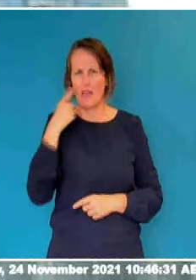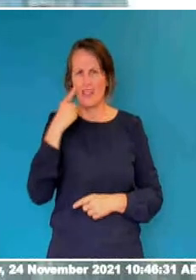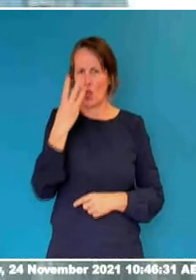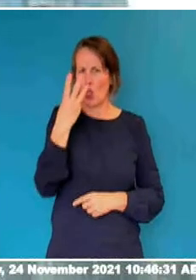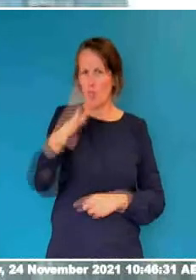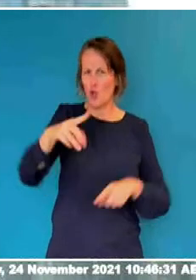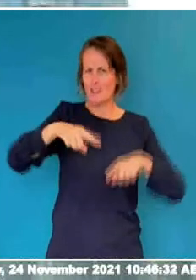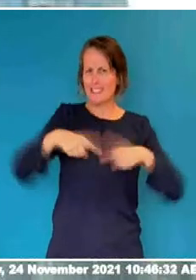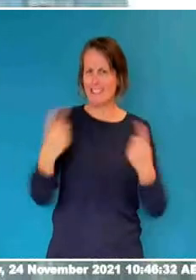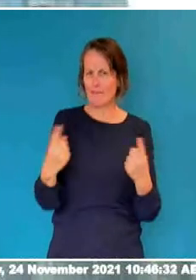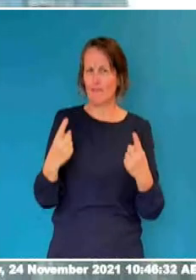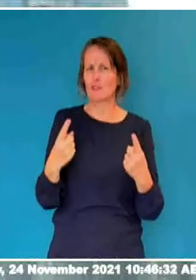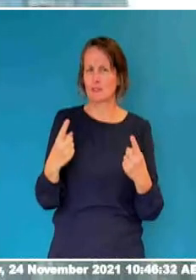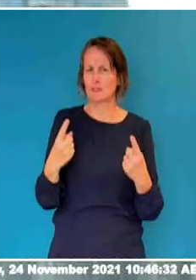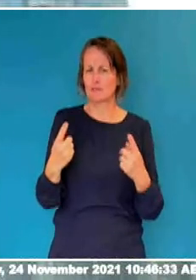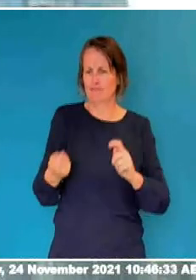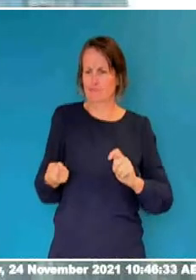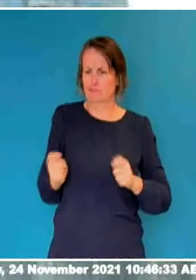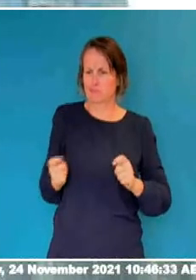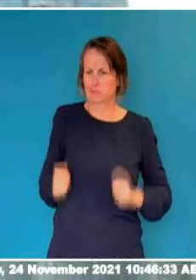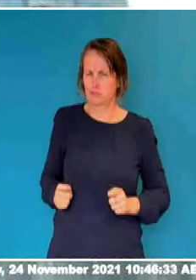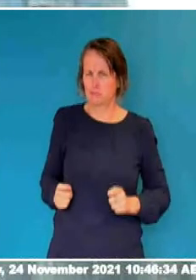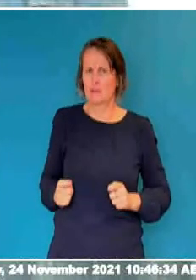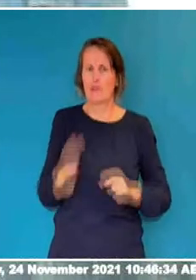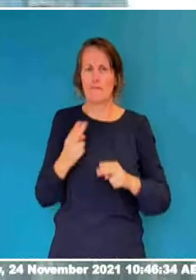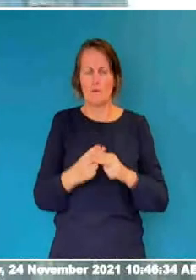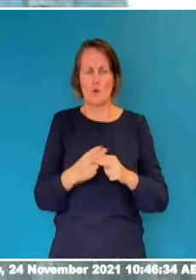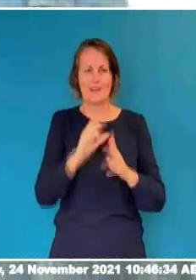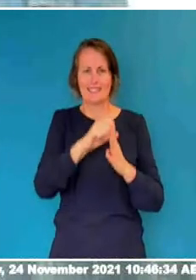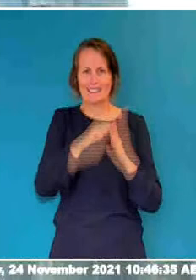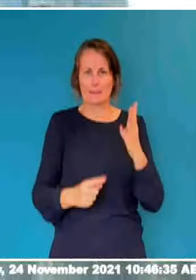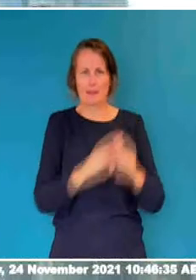referenced disability specifically that weren't able to be accommodated through our